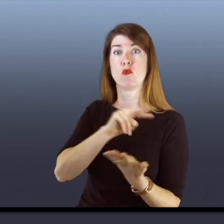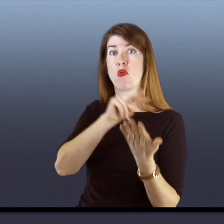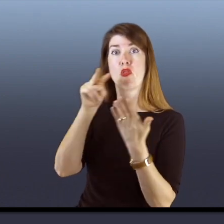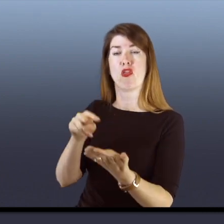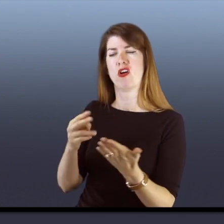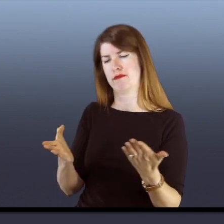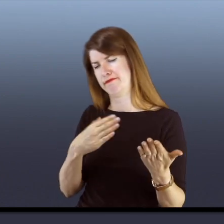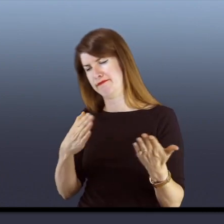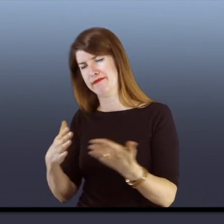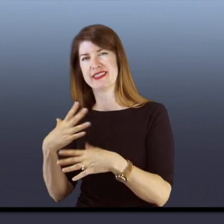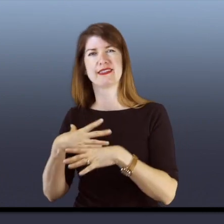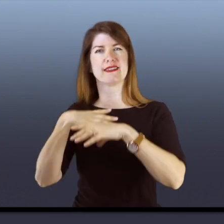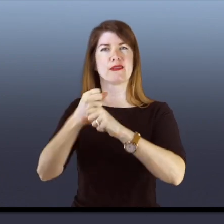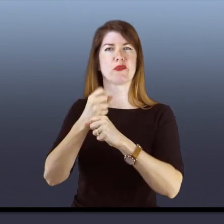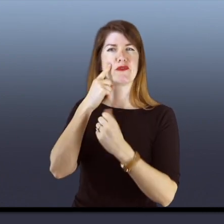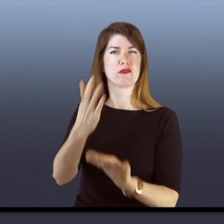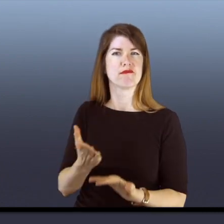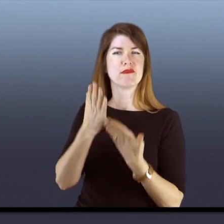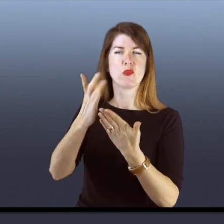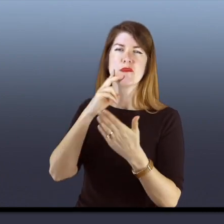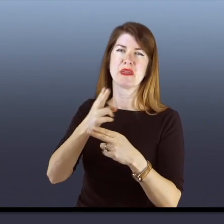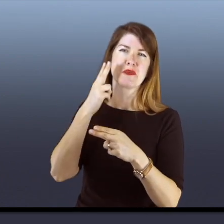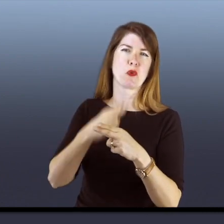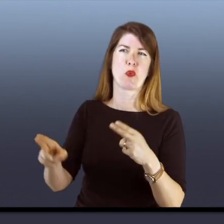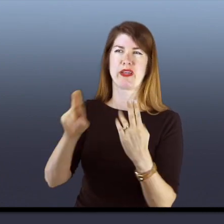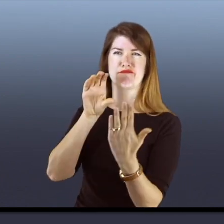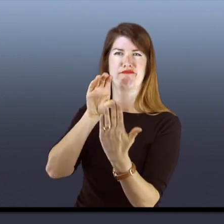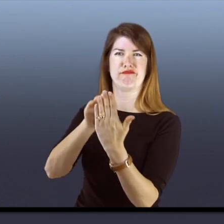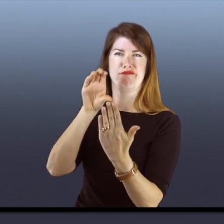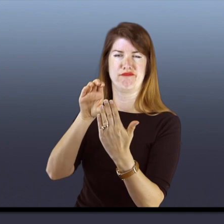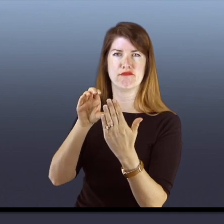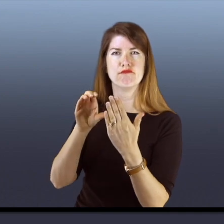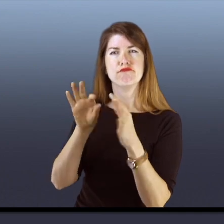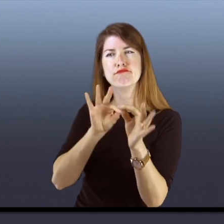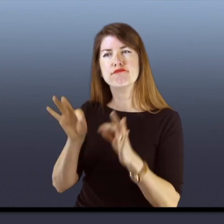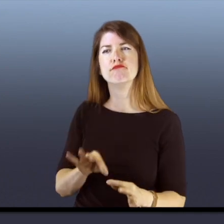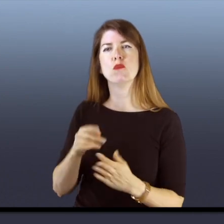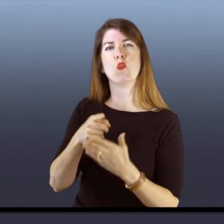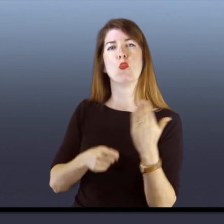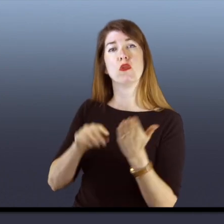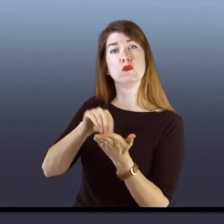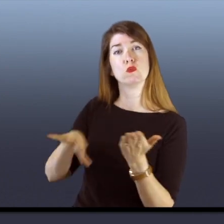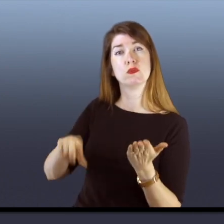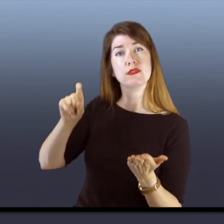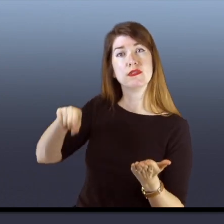It gives you a quick summary of what the kid needs and what would be best to serve that child.